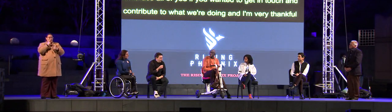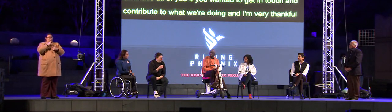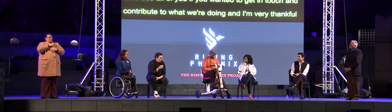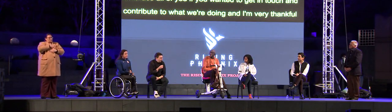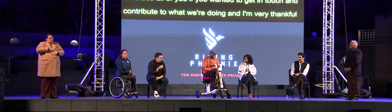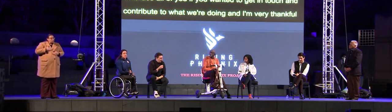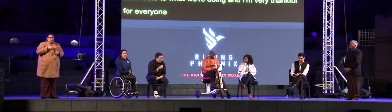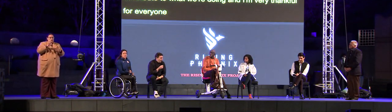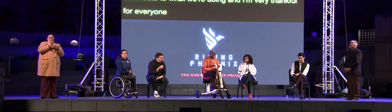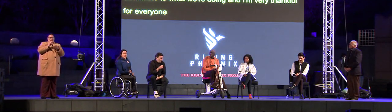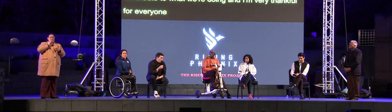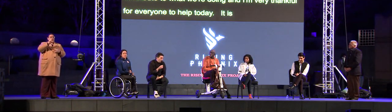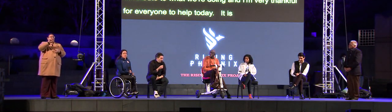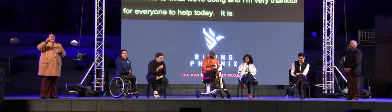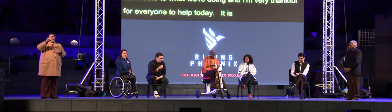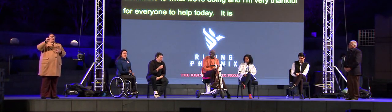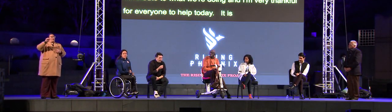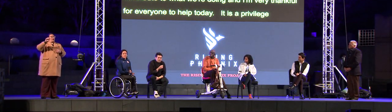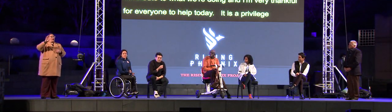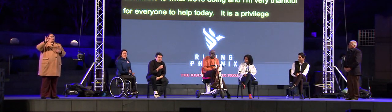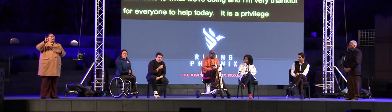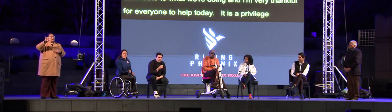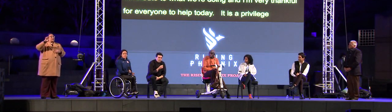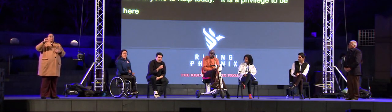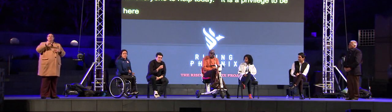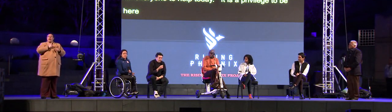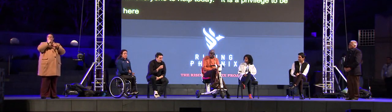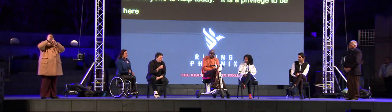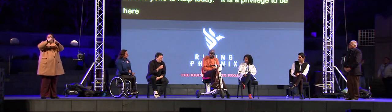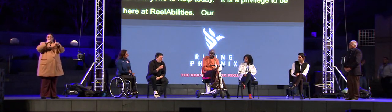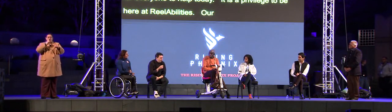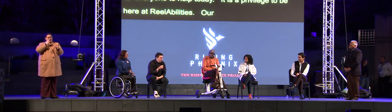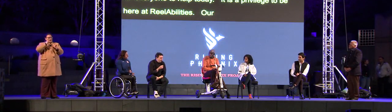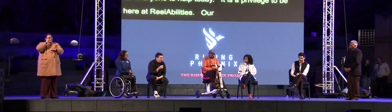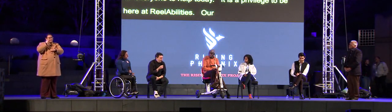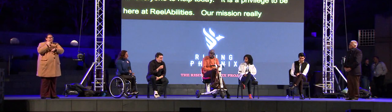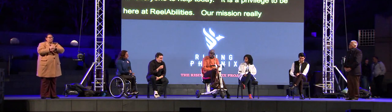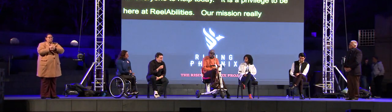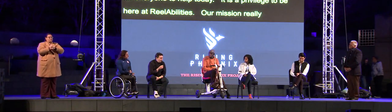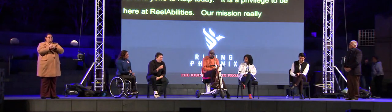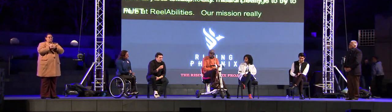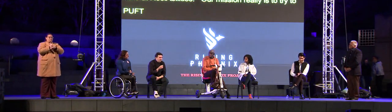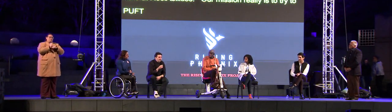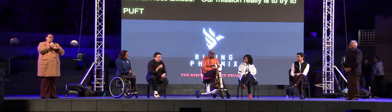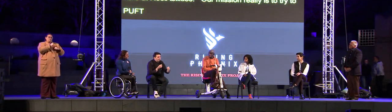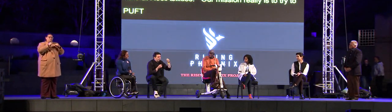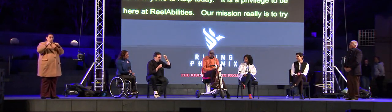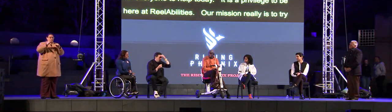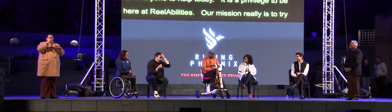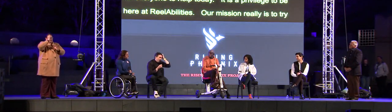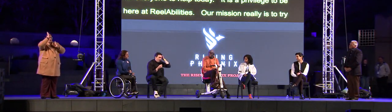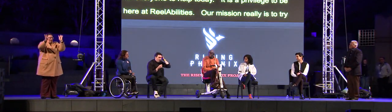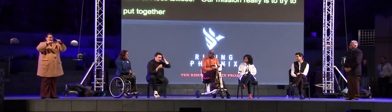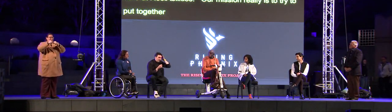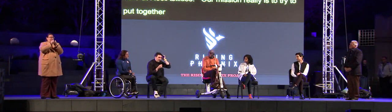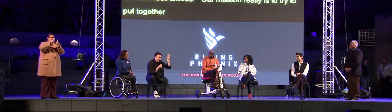And our mission really is to try and pull together the most formidable creative teams,